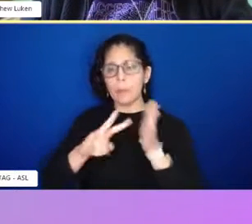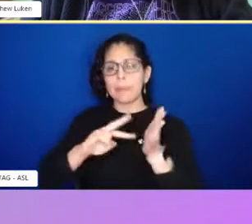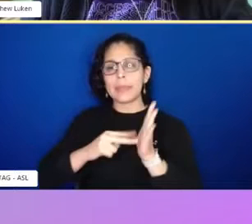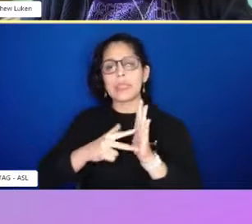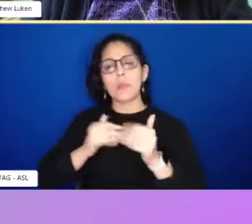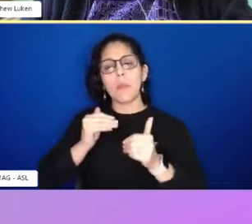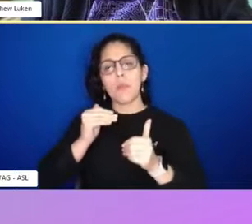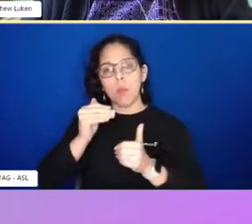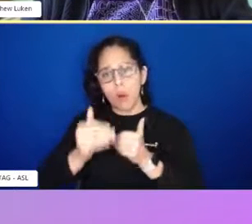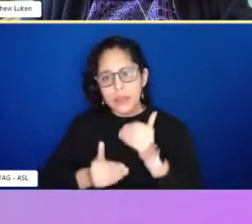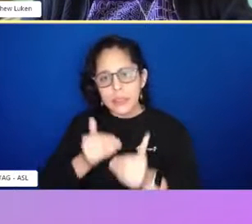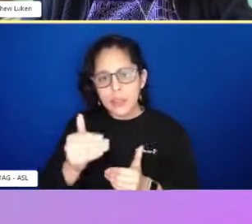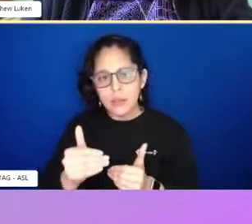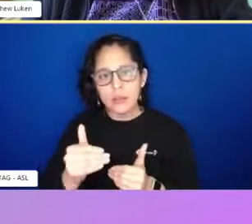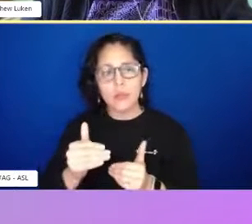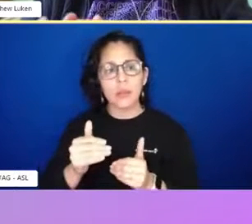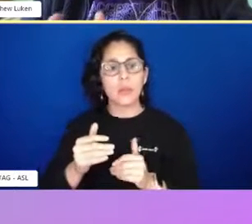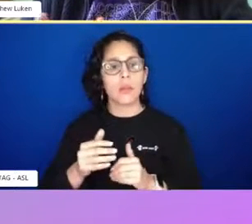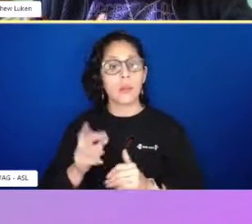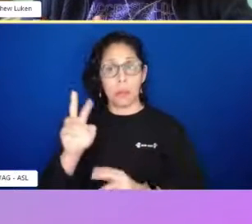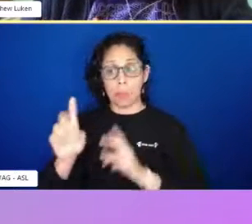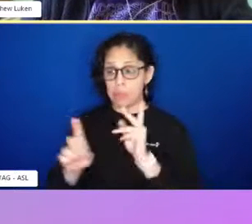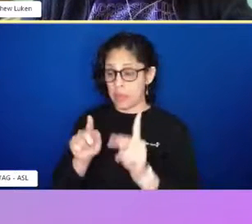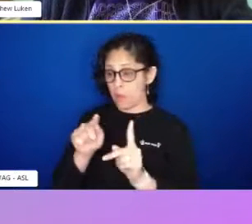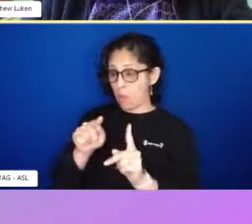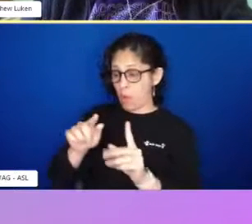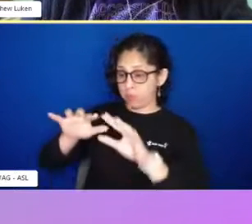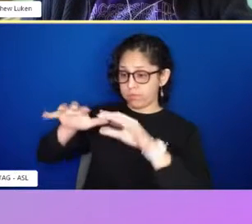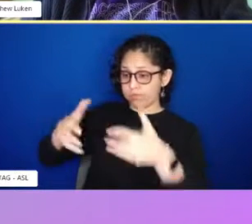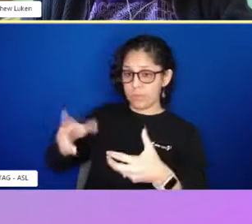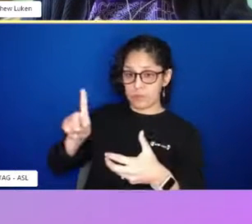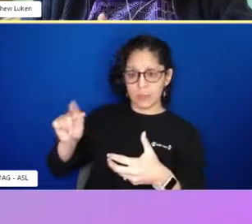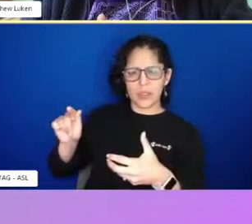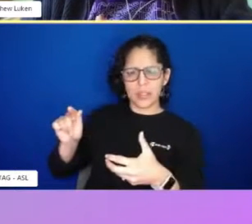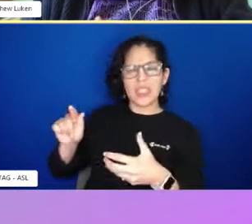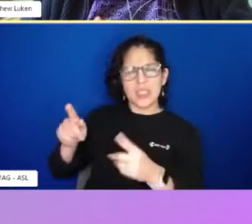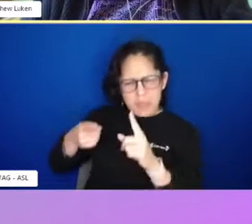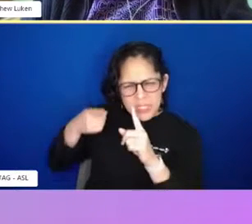to an accessible design we see that it's a design